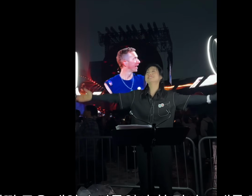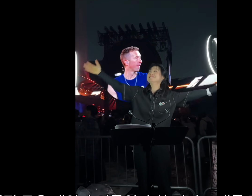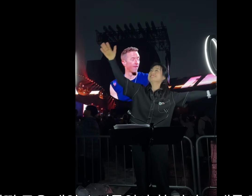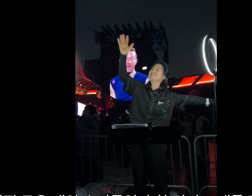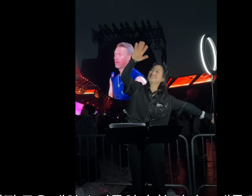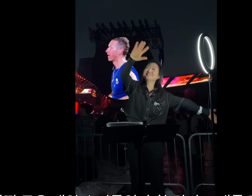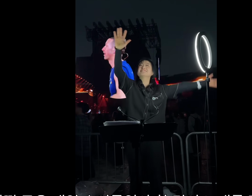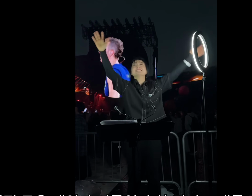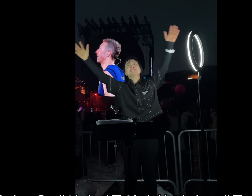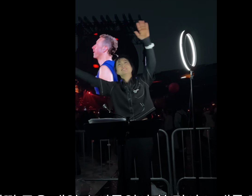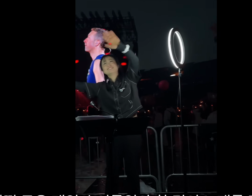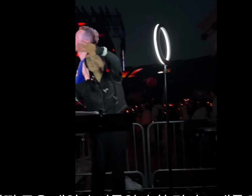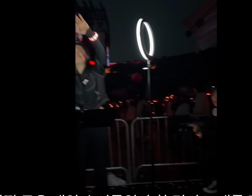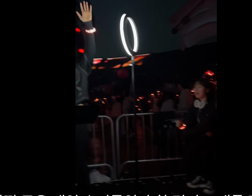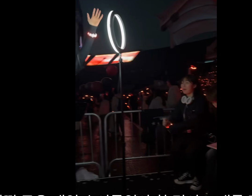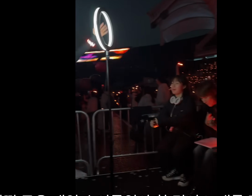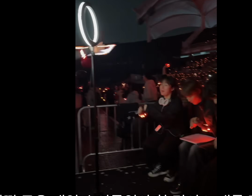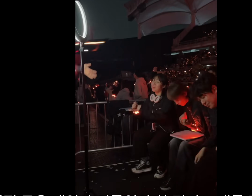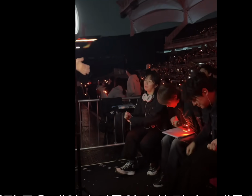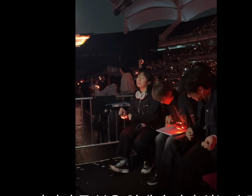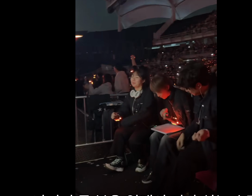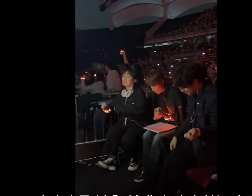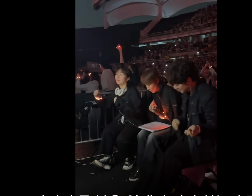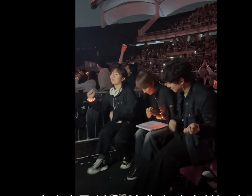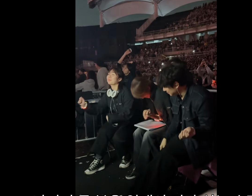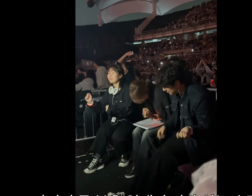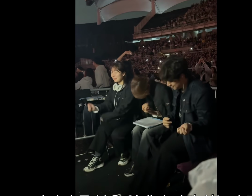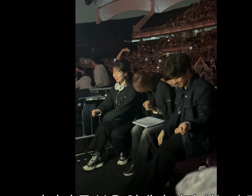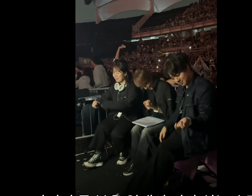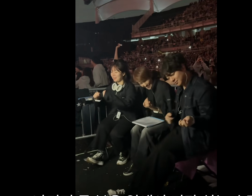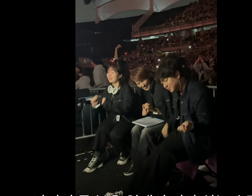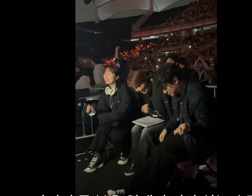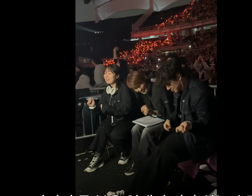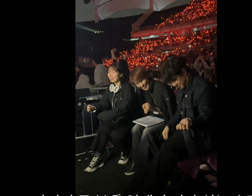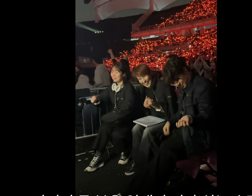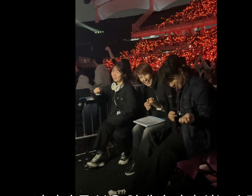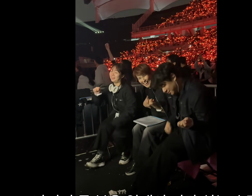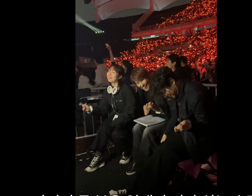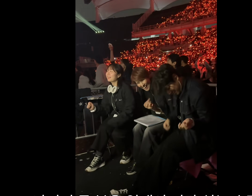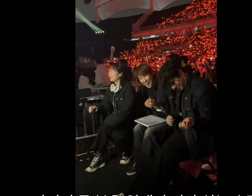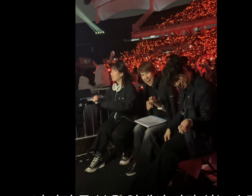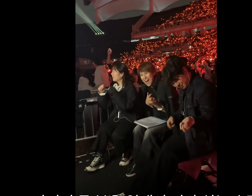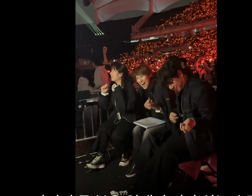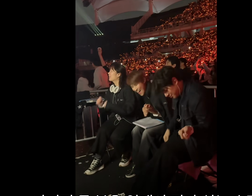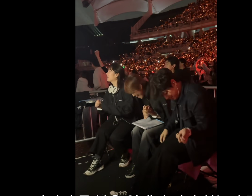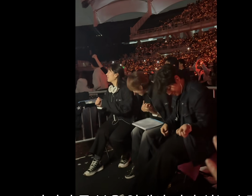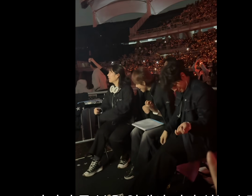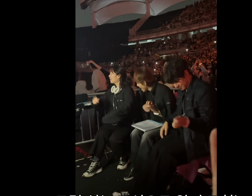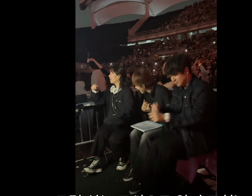For some songs, one main interpreter would sign the lyrics, while the others acted out guitar strums